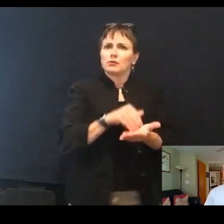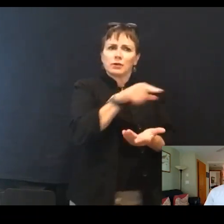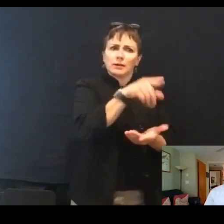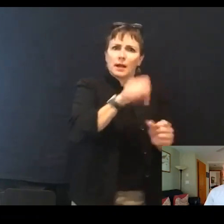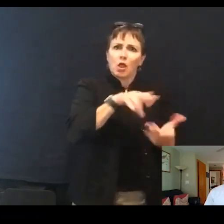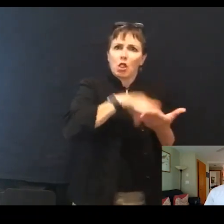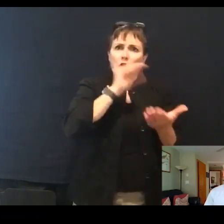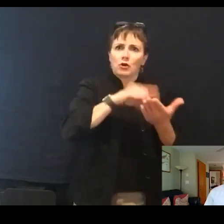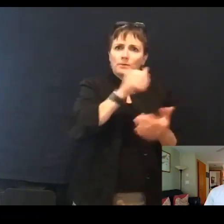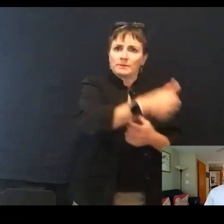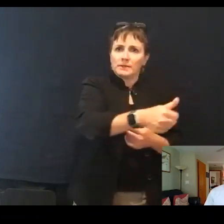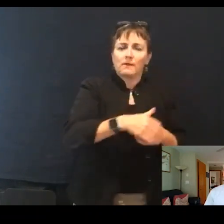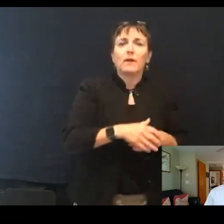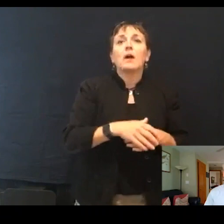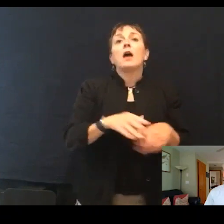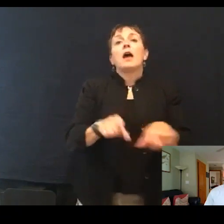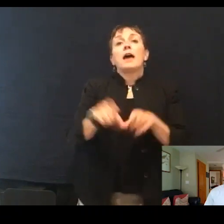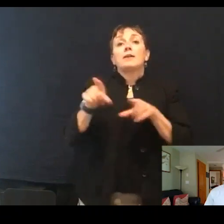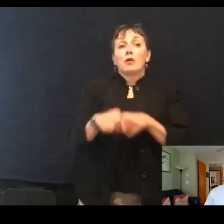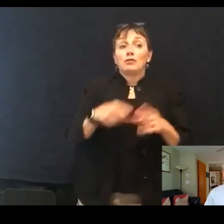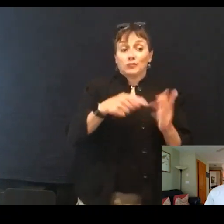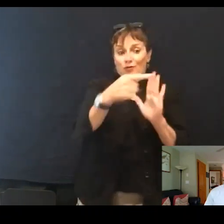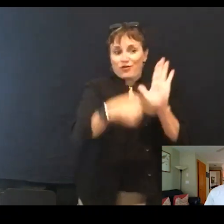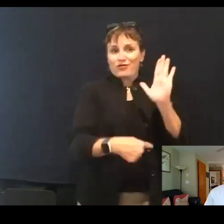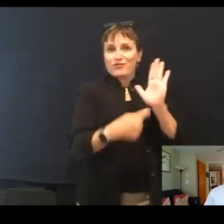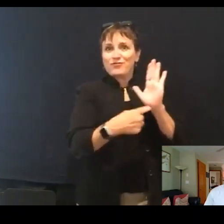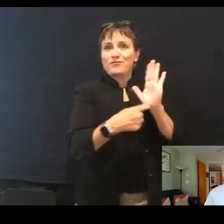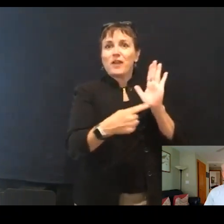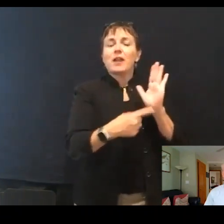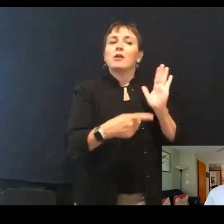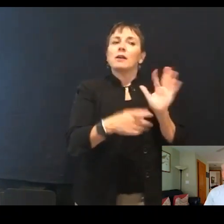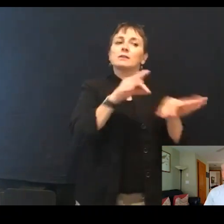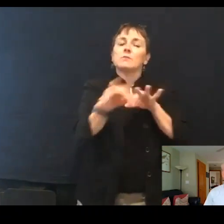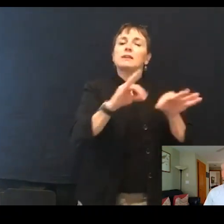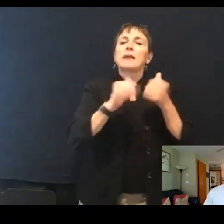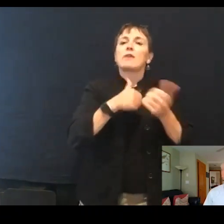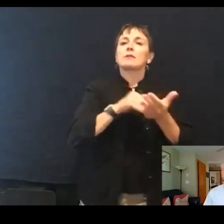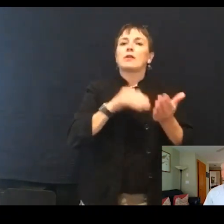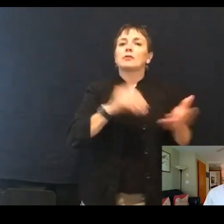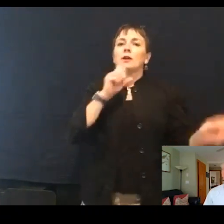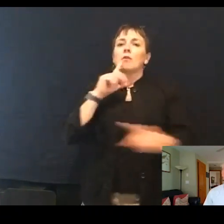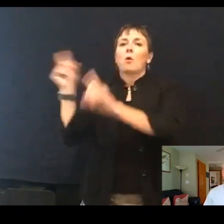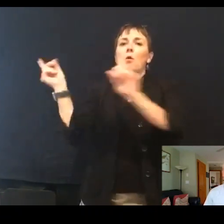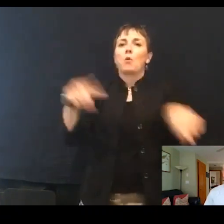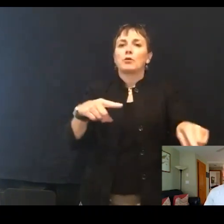and what they need to do to go ahead and order it and ensure that there is no billing associated